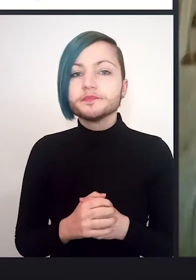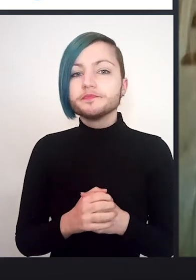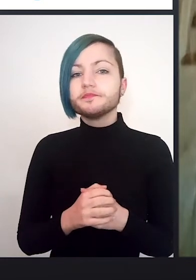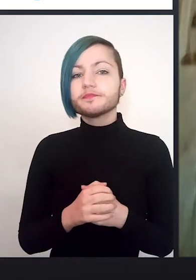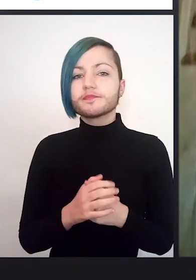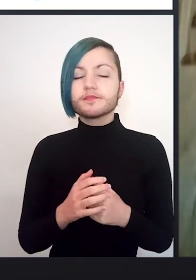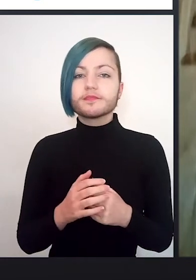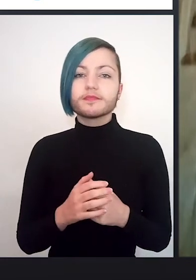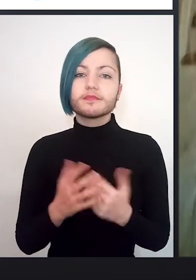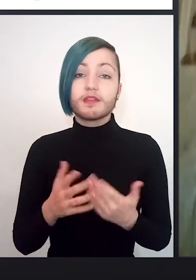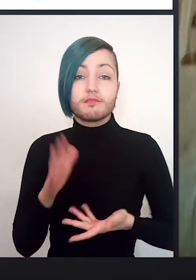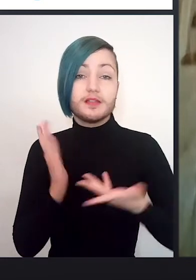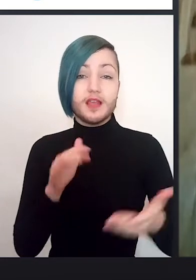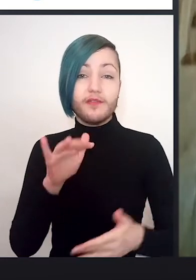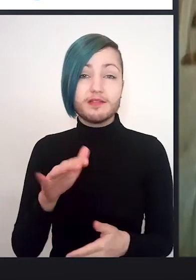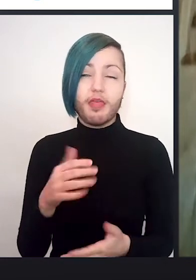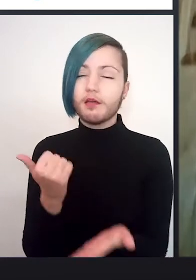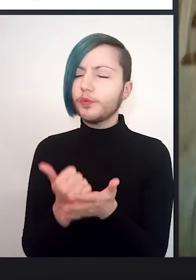The service is brilliant.